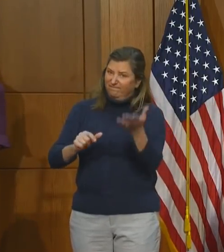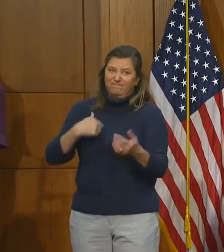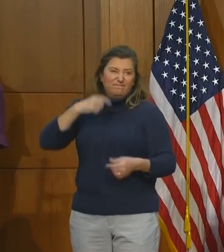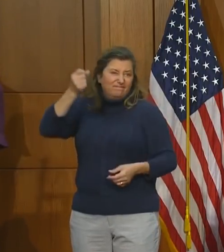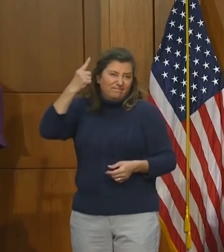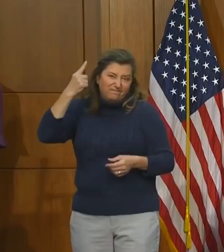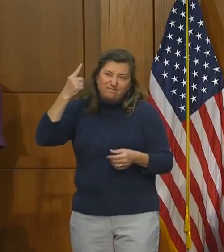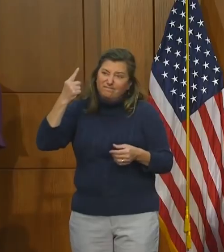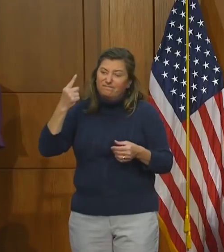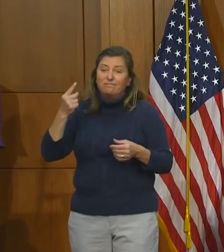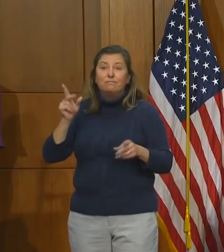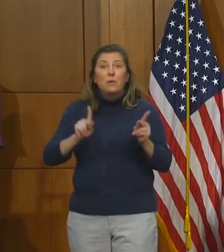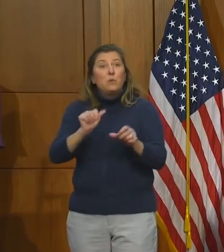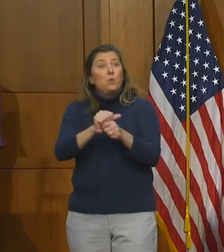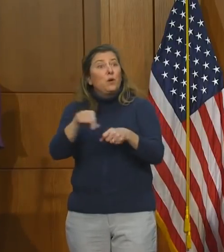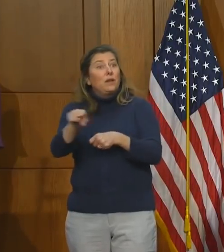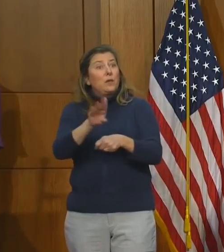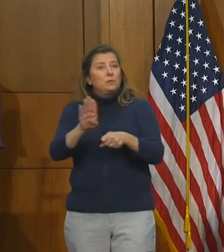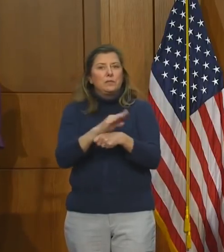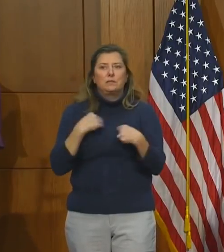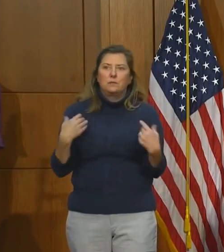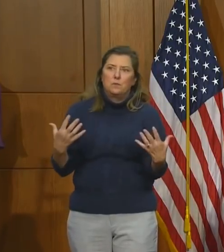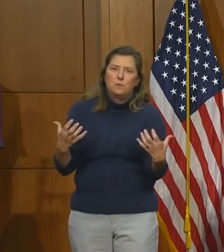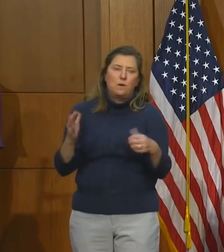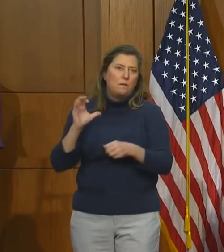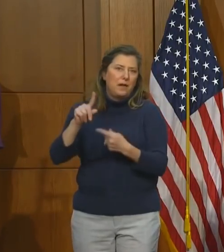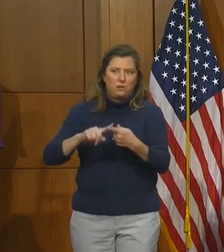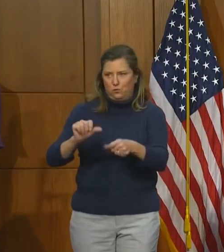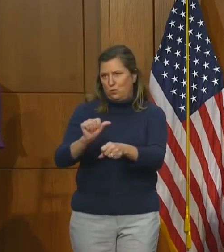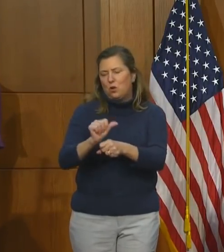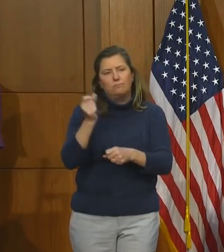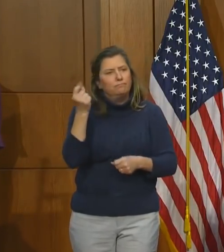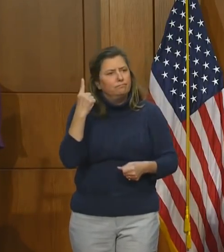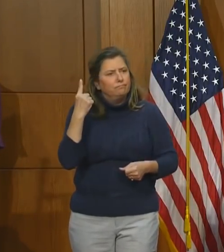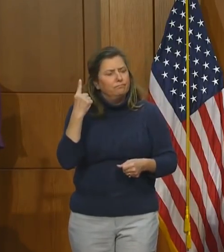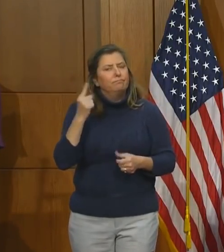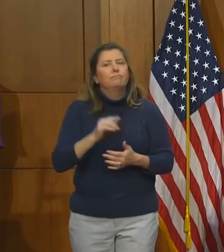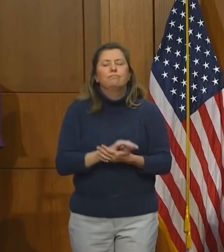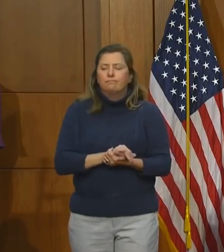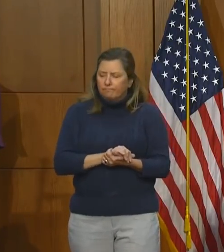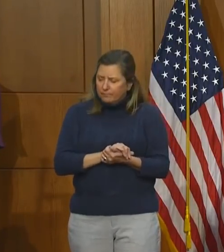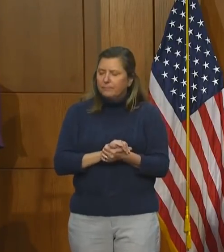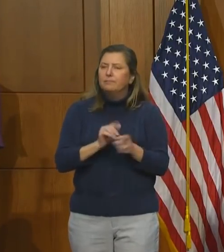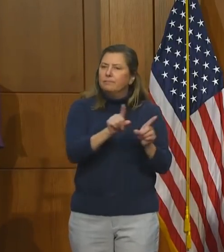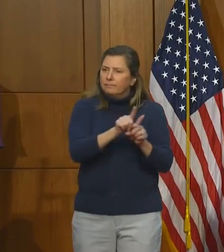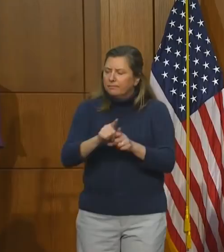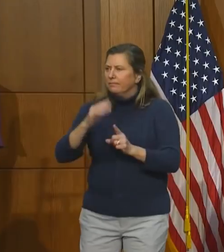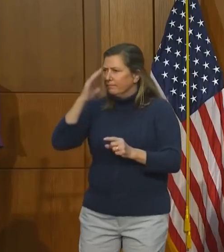NOW I'D LIKE TO SPEAK TO OUR WORKERS ACROSS VIRGINIA. I UNDERSTAND THAT MANY WORKERS AT